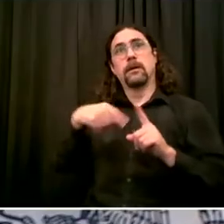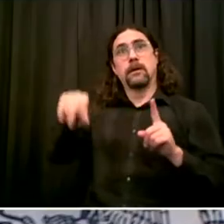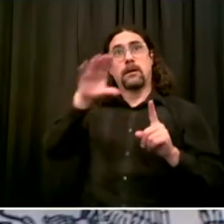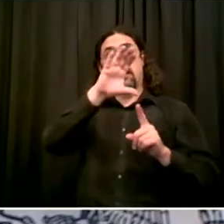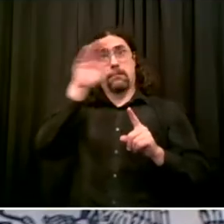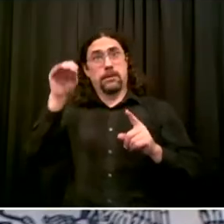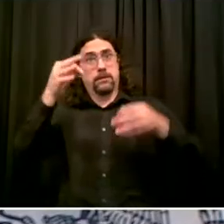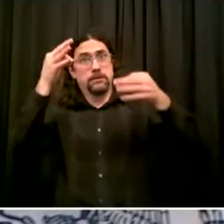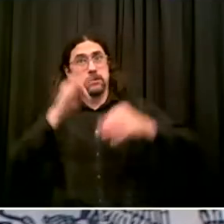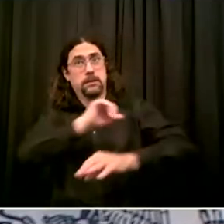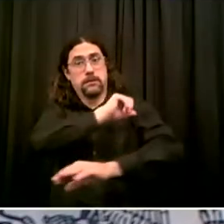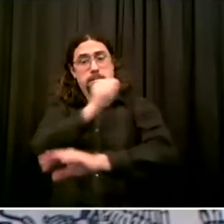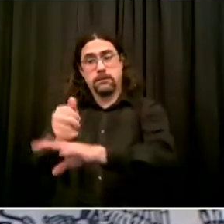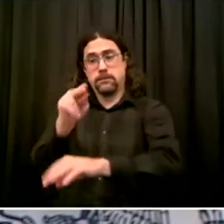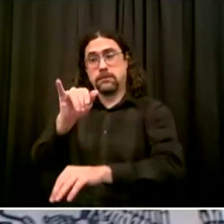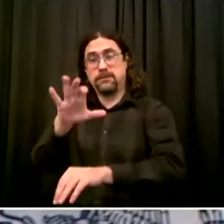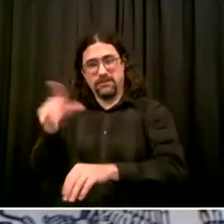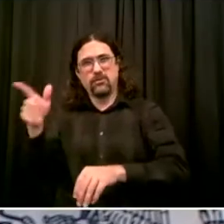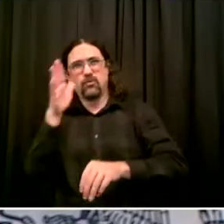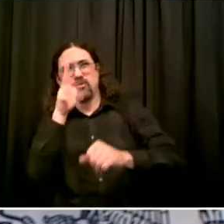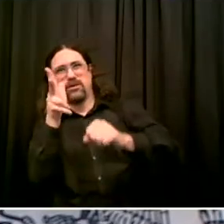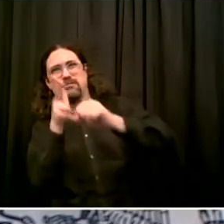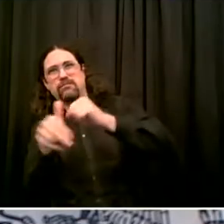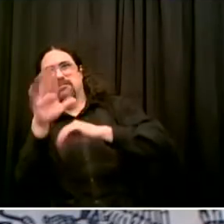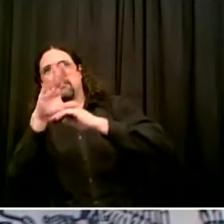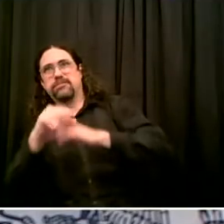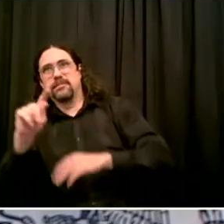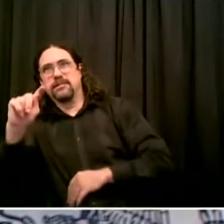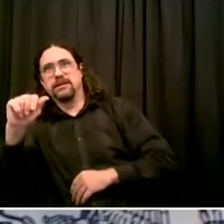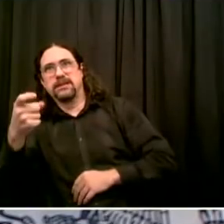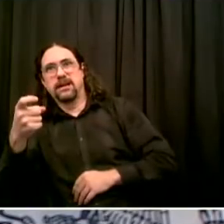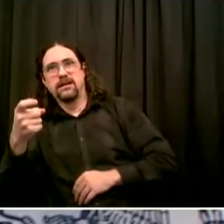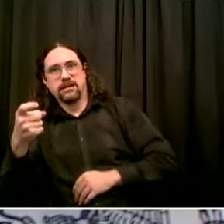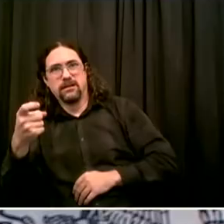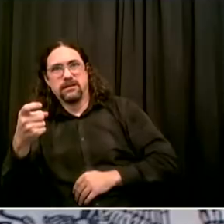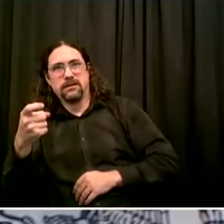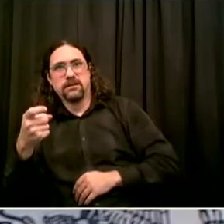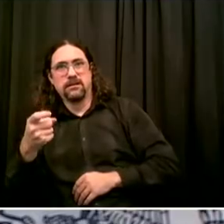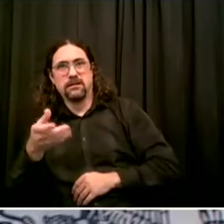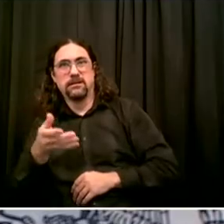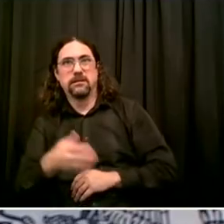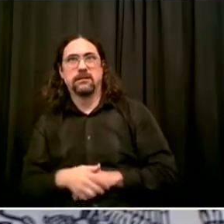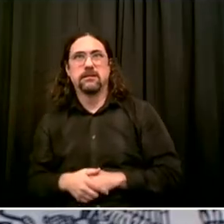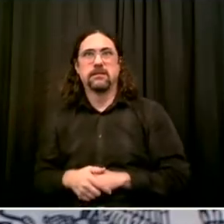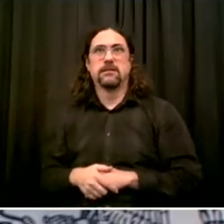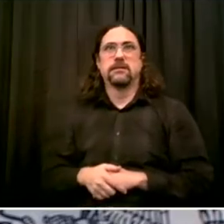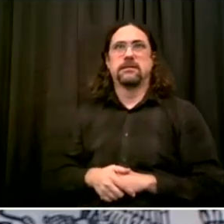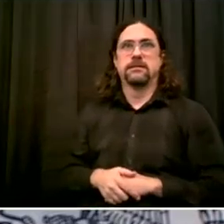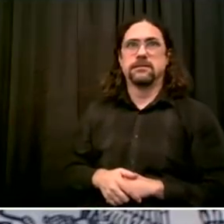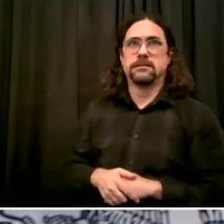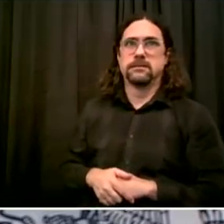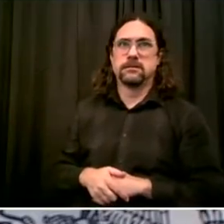MY KNOWLEDGE ITS NOT A SPECIFIC INCENTIVE PACKAGE BUT LET ME GET THAT TO